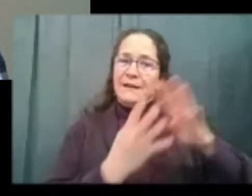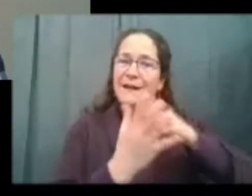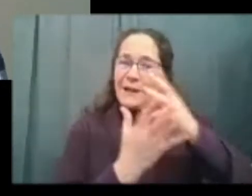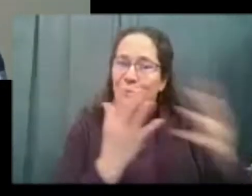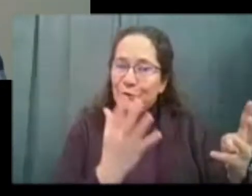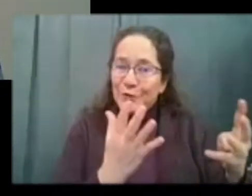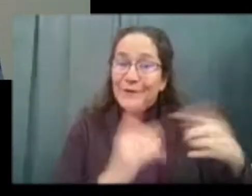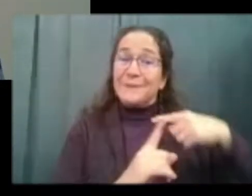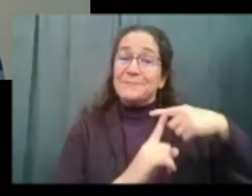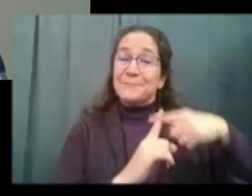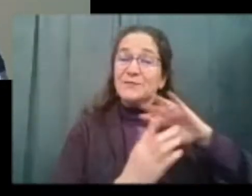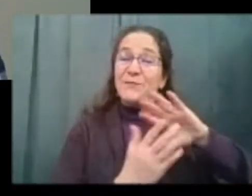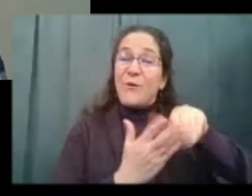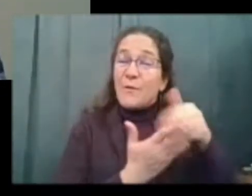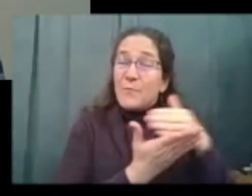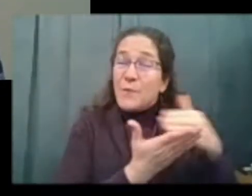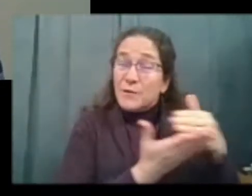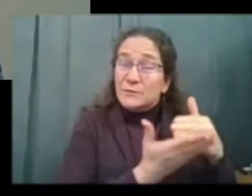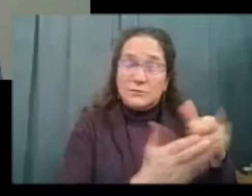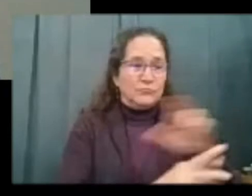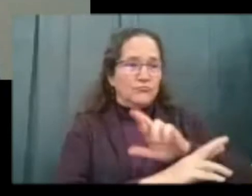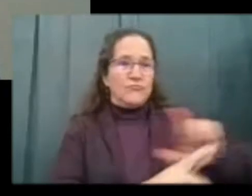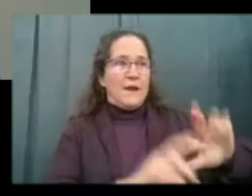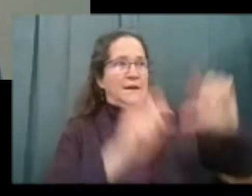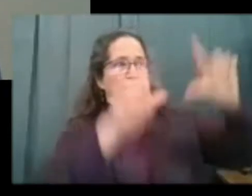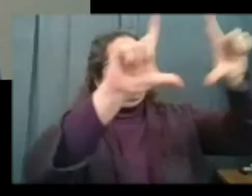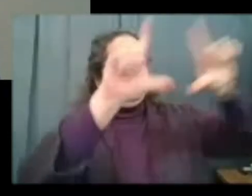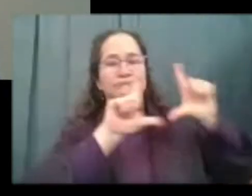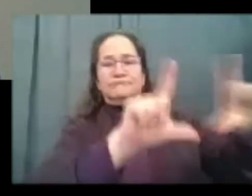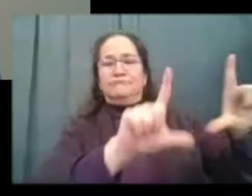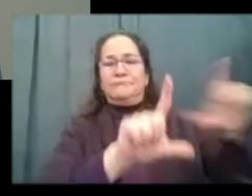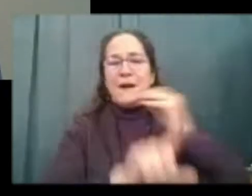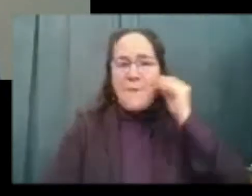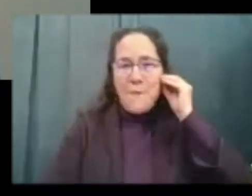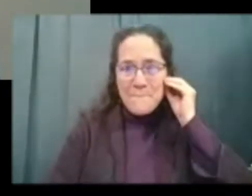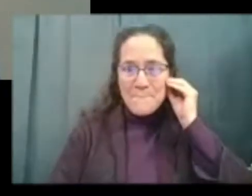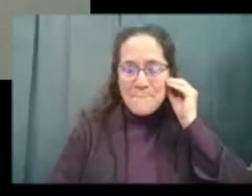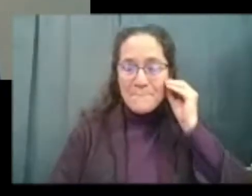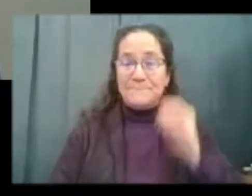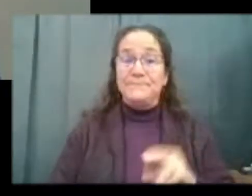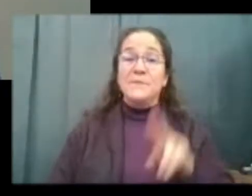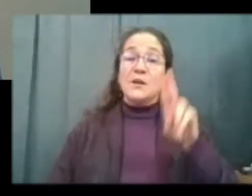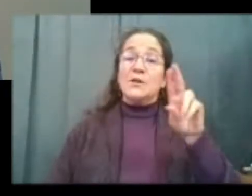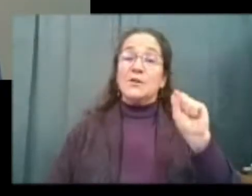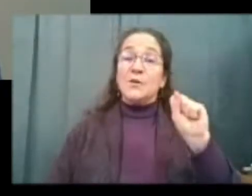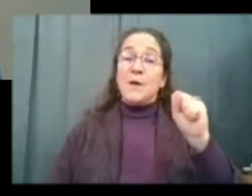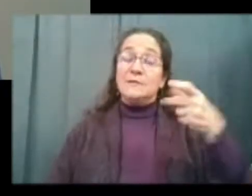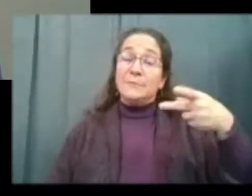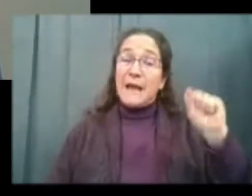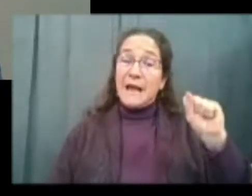needs to be set up at home. United States Postal Service thankfully allows free matter for the blind to be